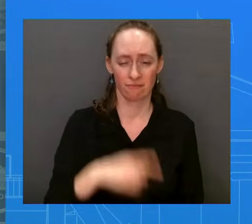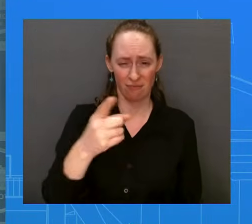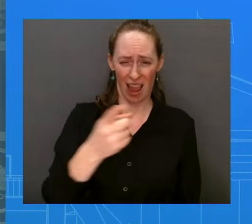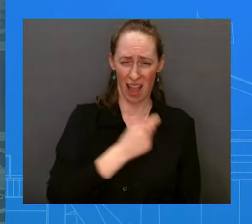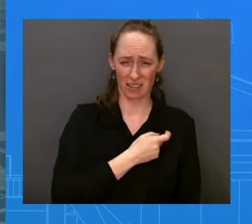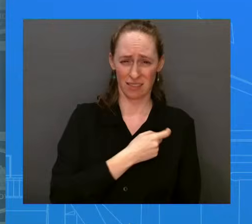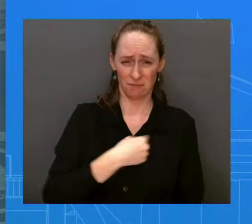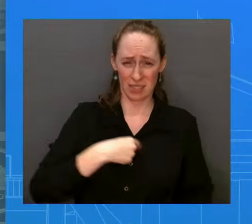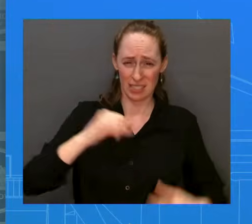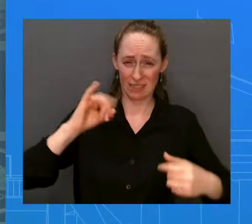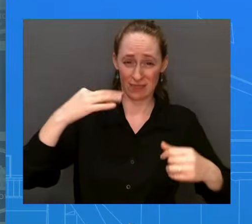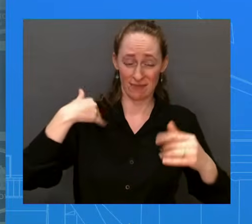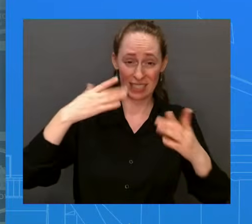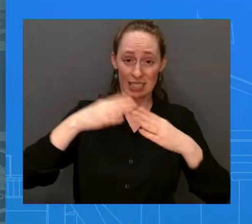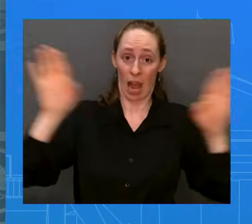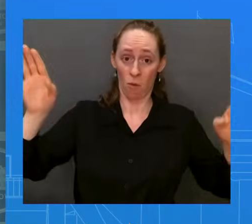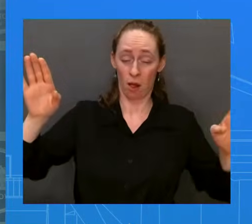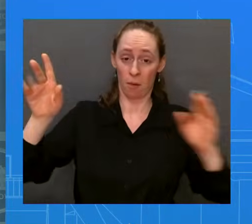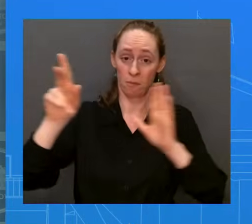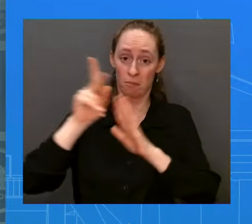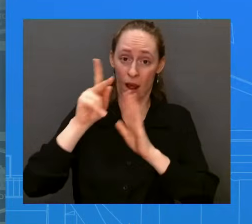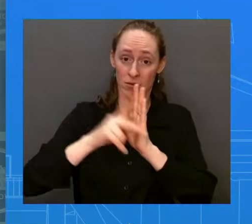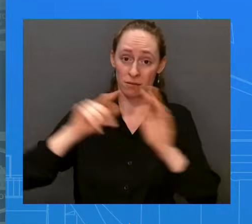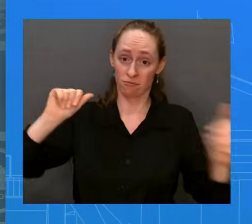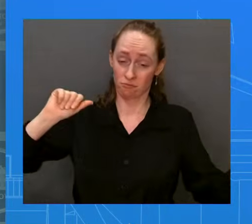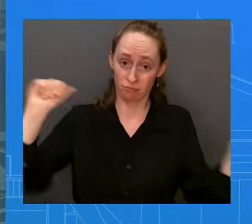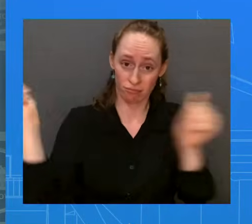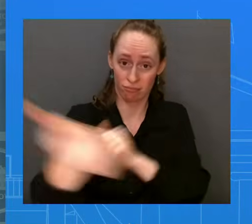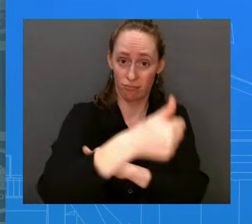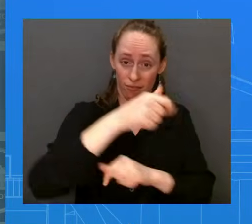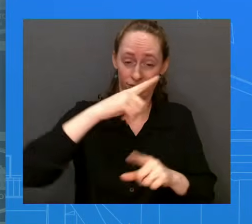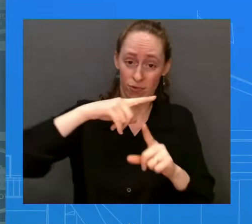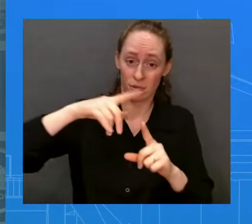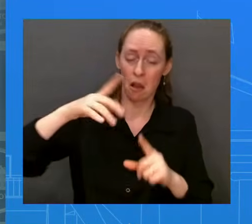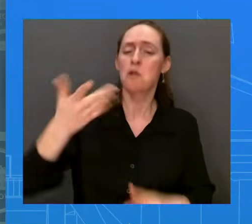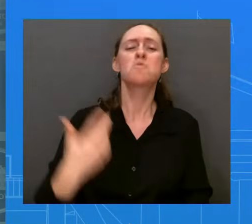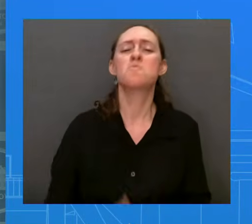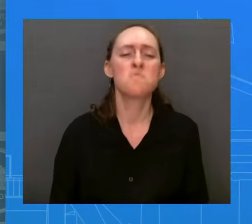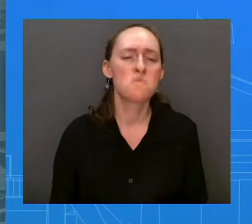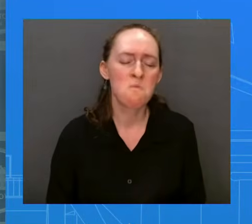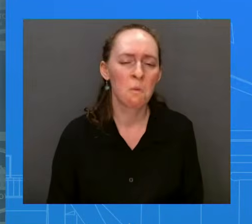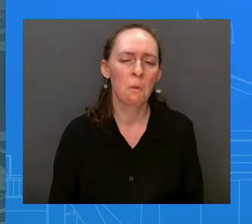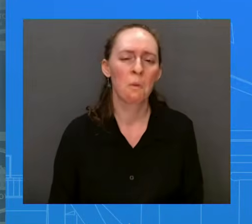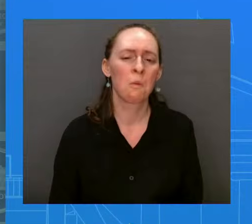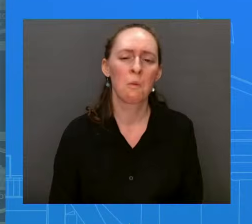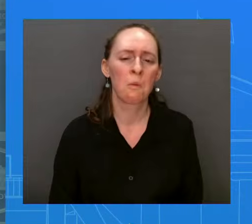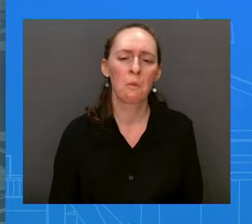particularly when we know that surveillance is going to occur.